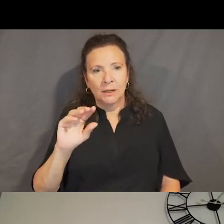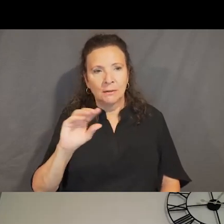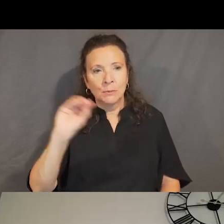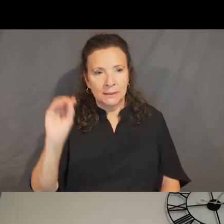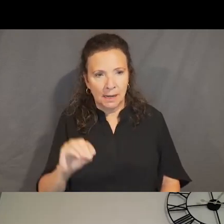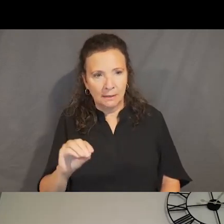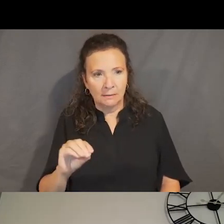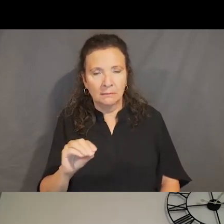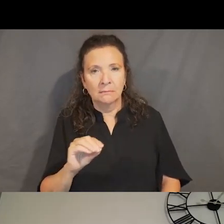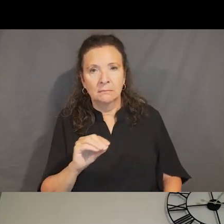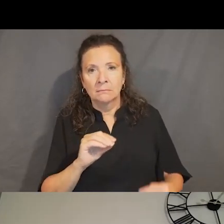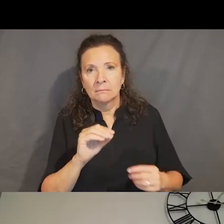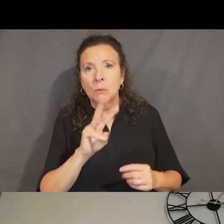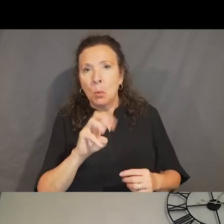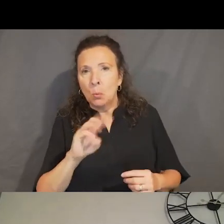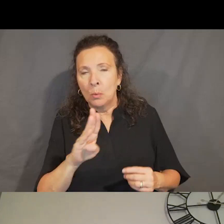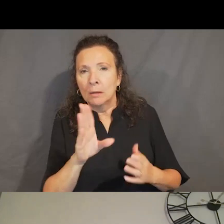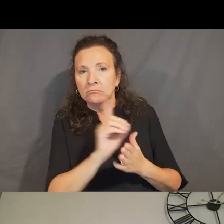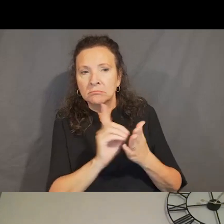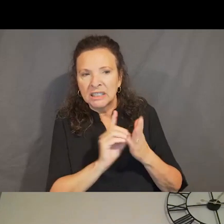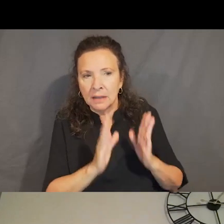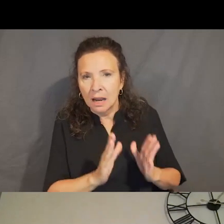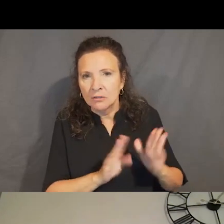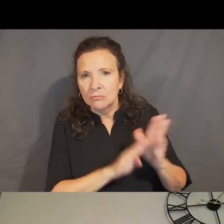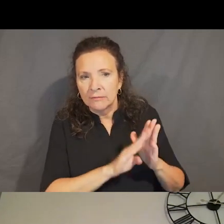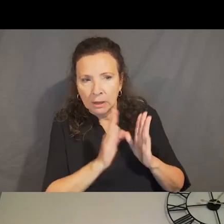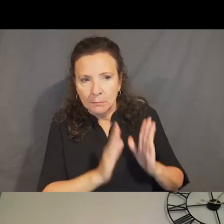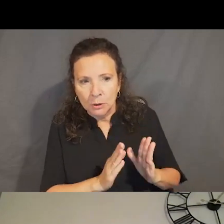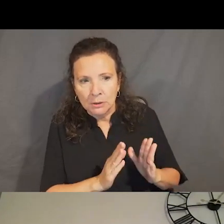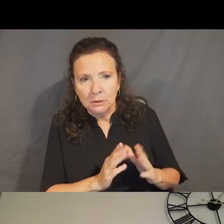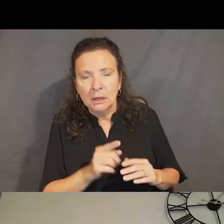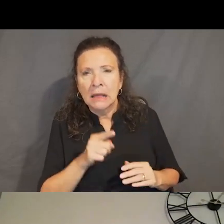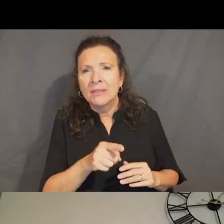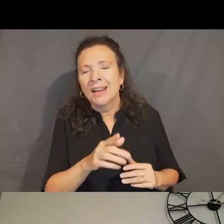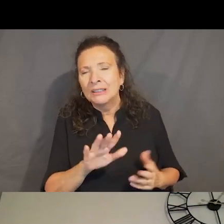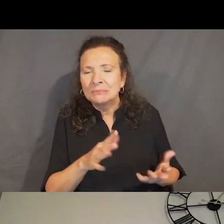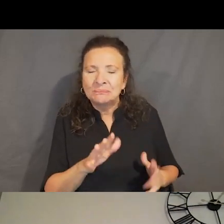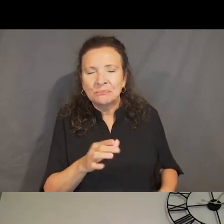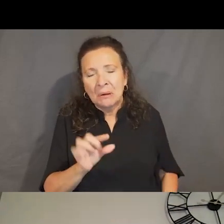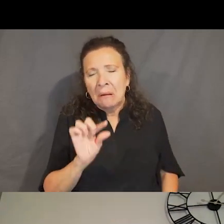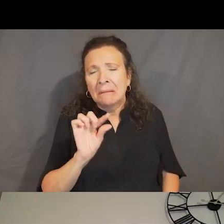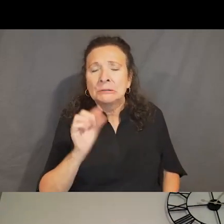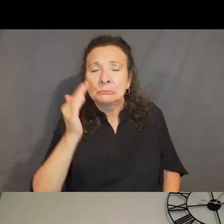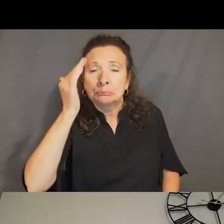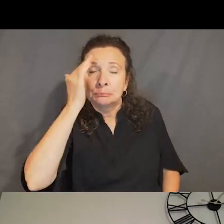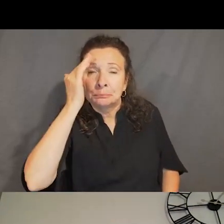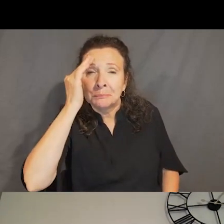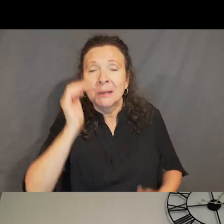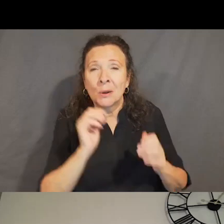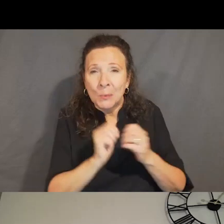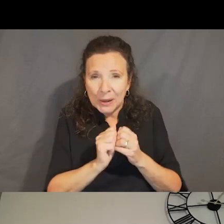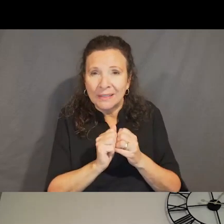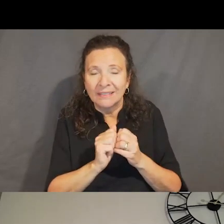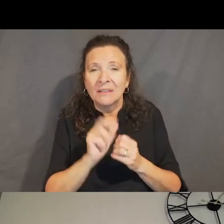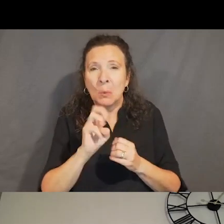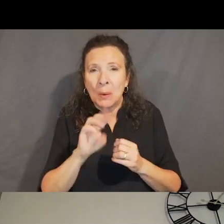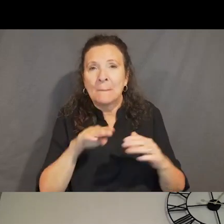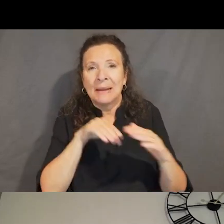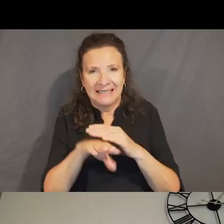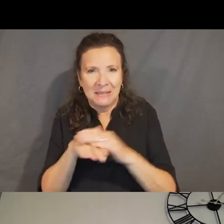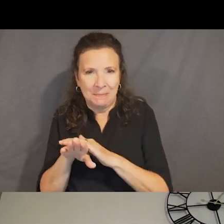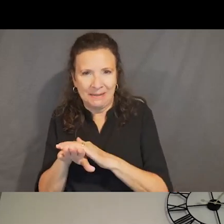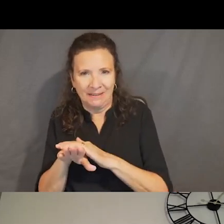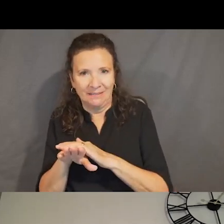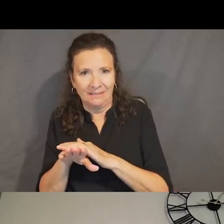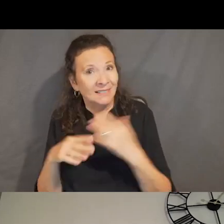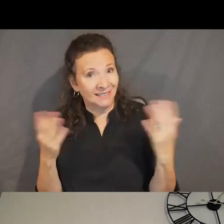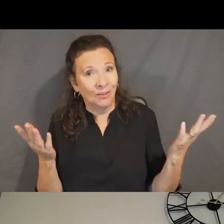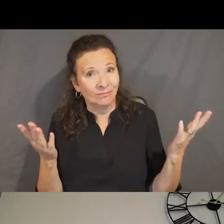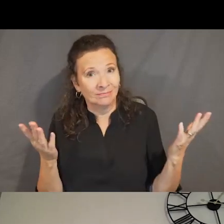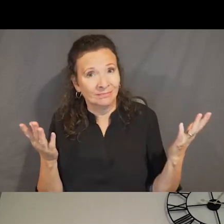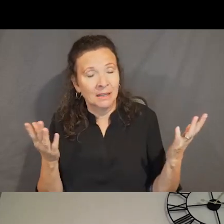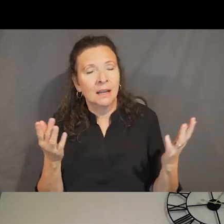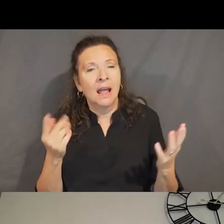only partly familiar with web accessibility. And consider another thing. The average web